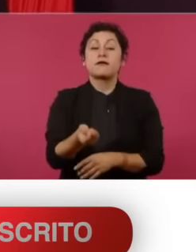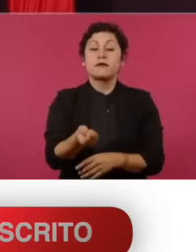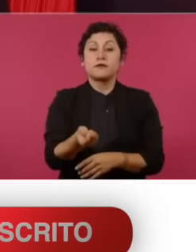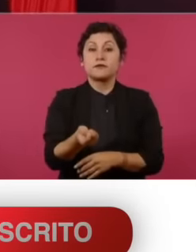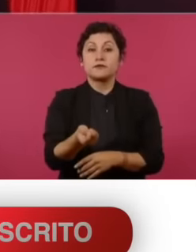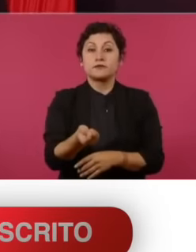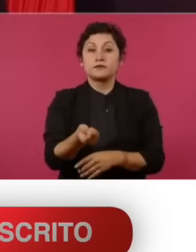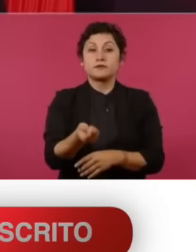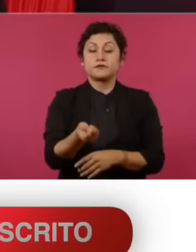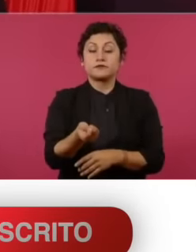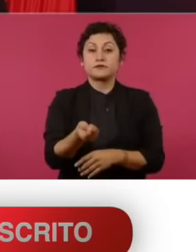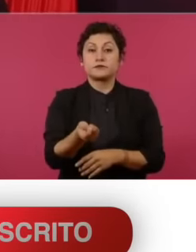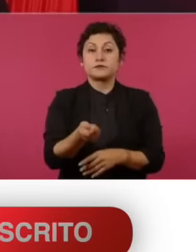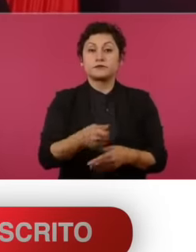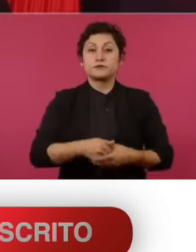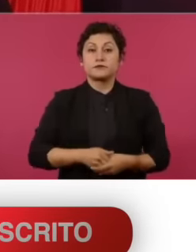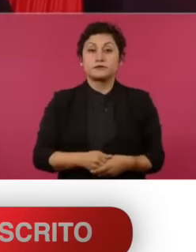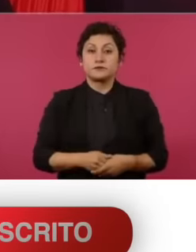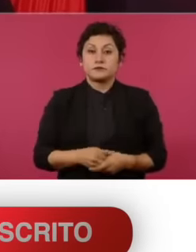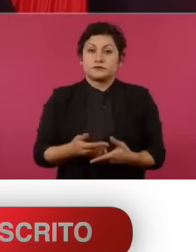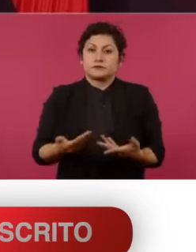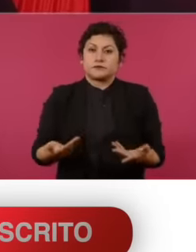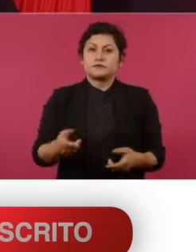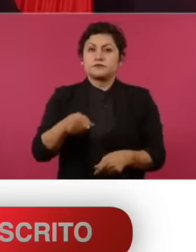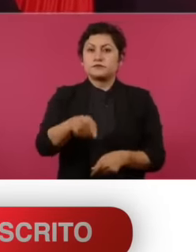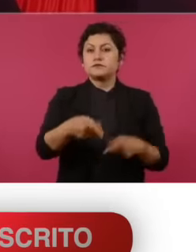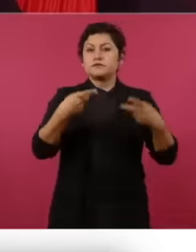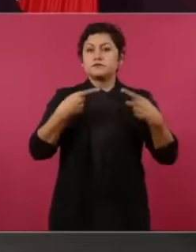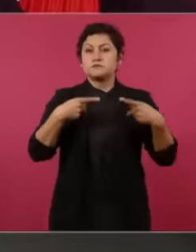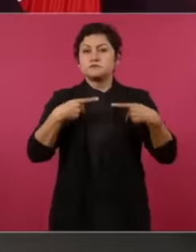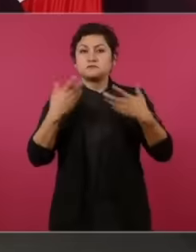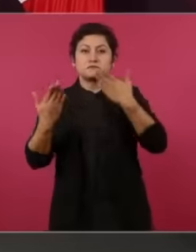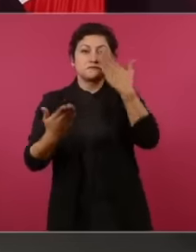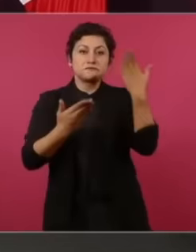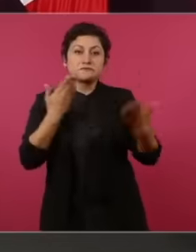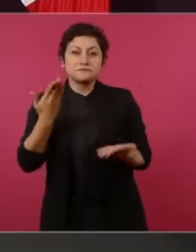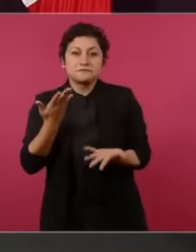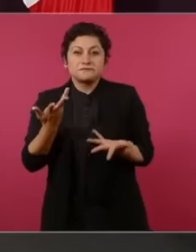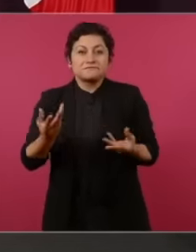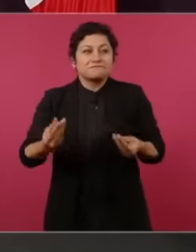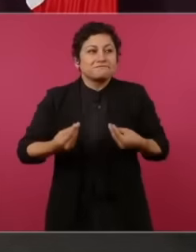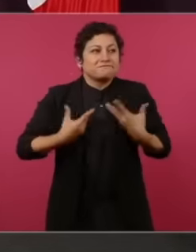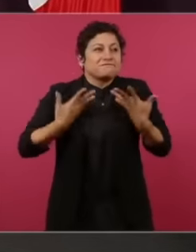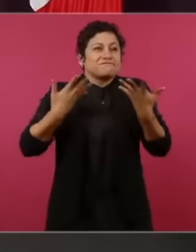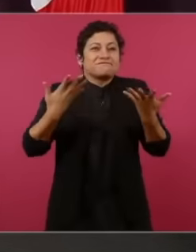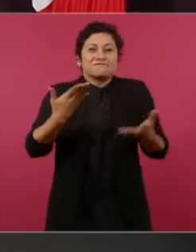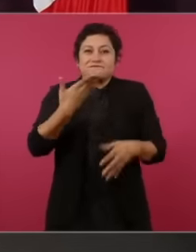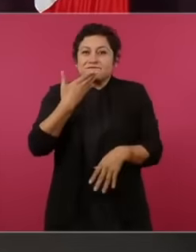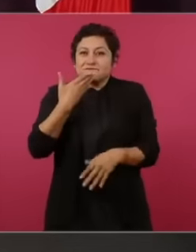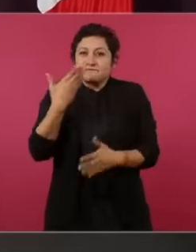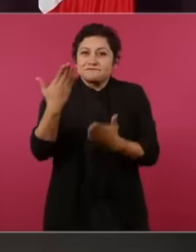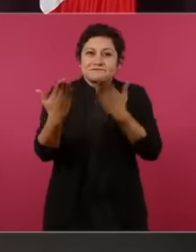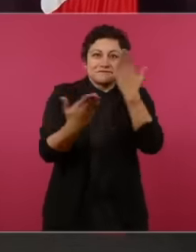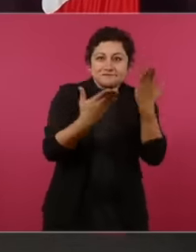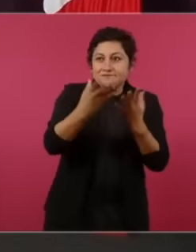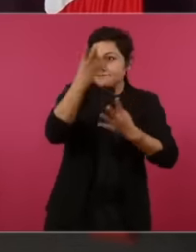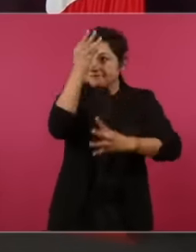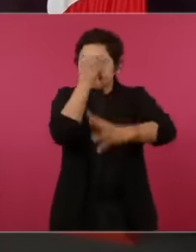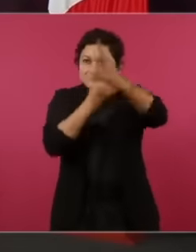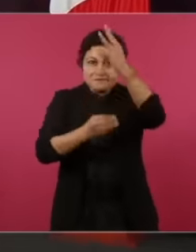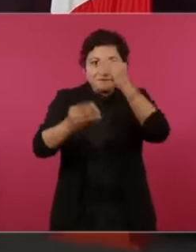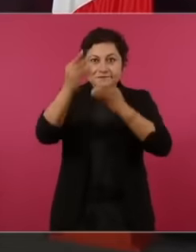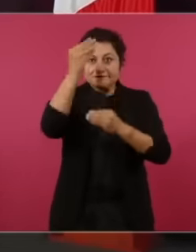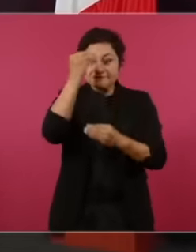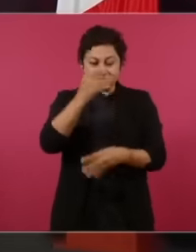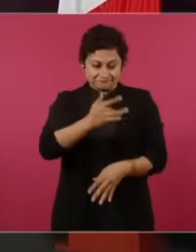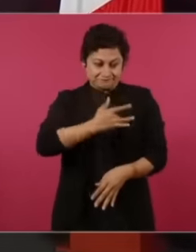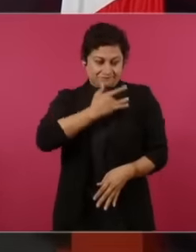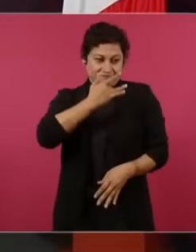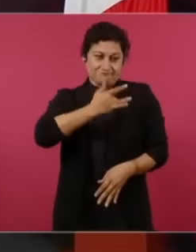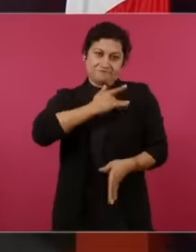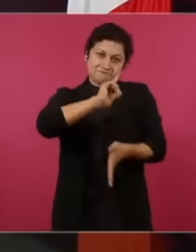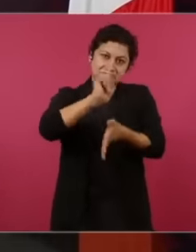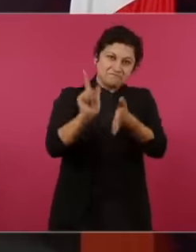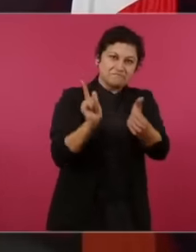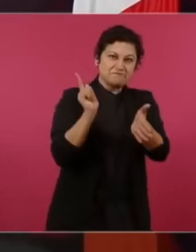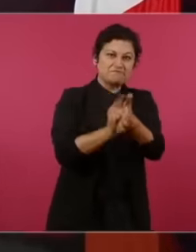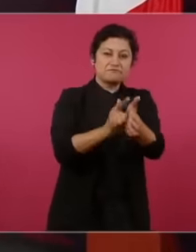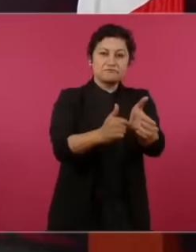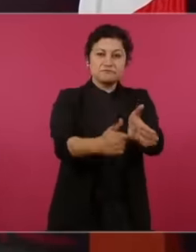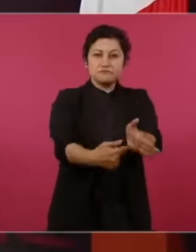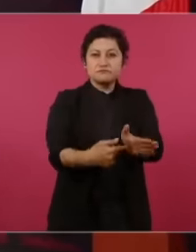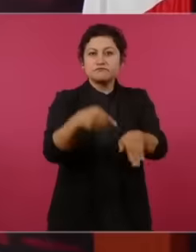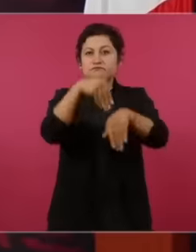with great enthusiasm to uphold the law Yes